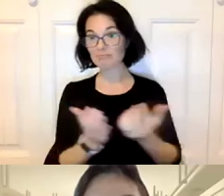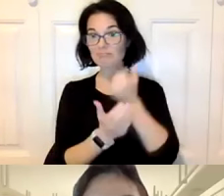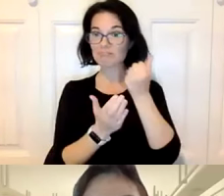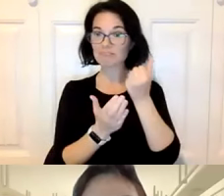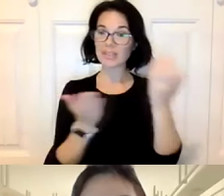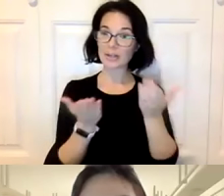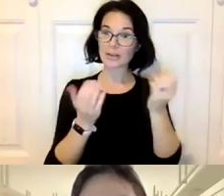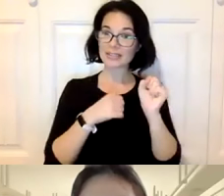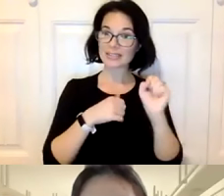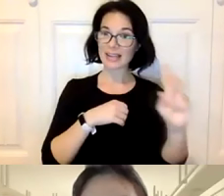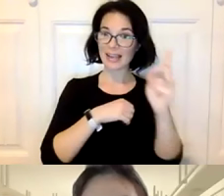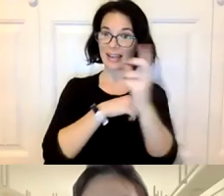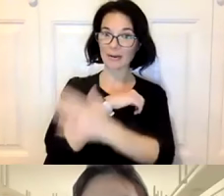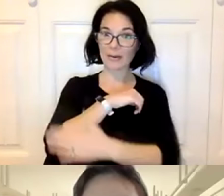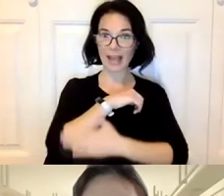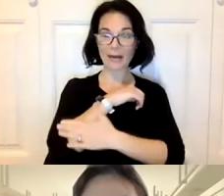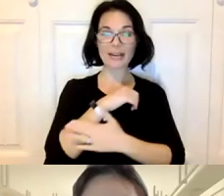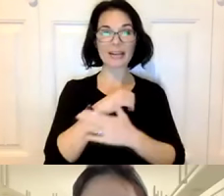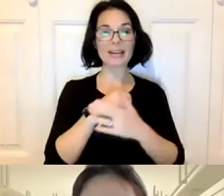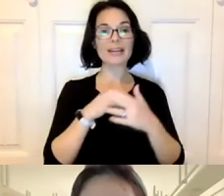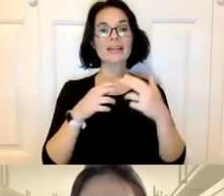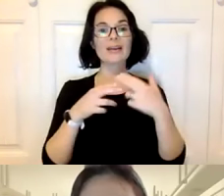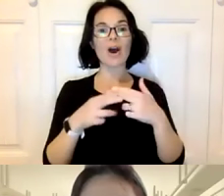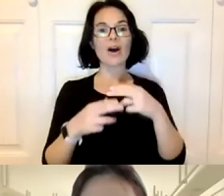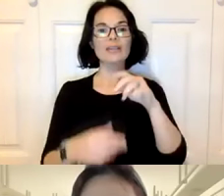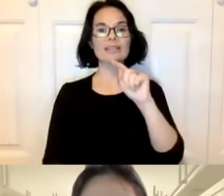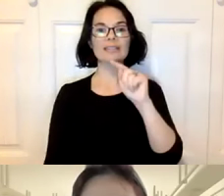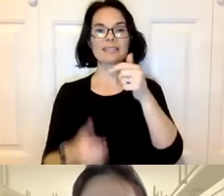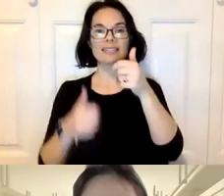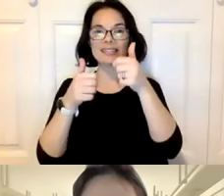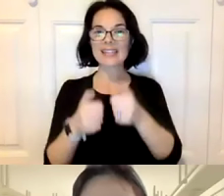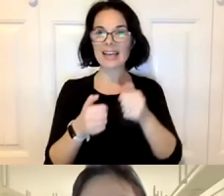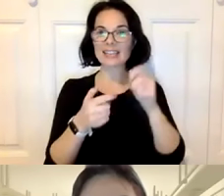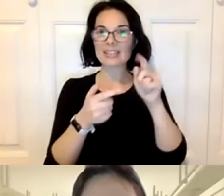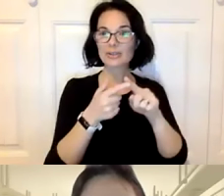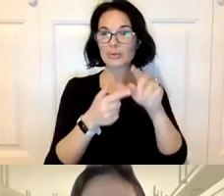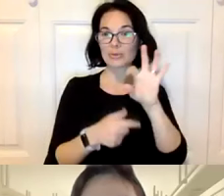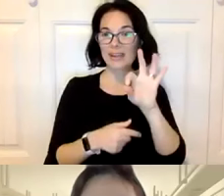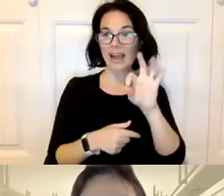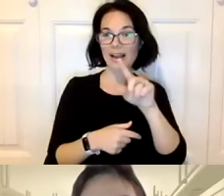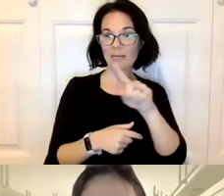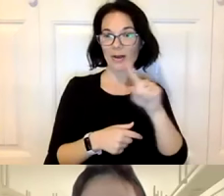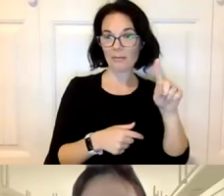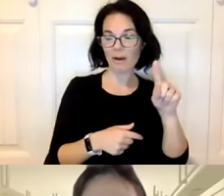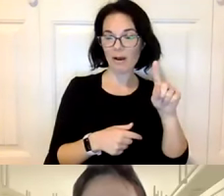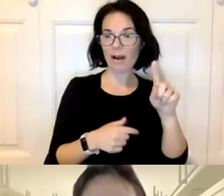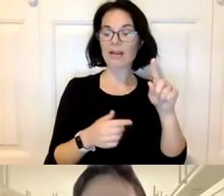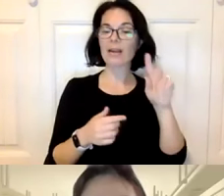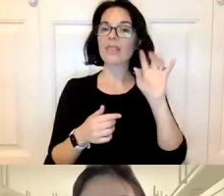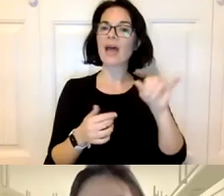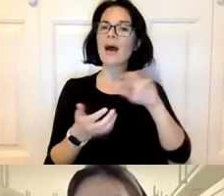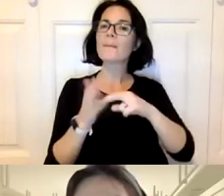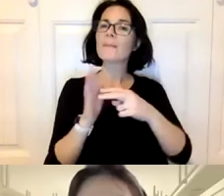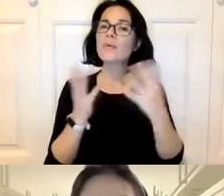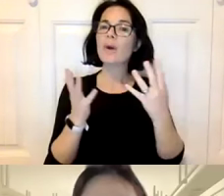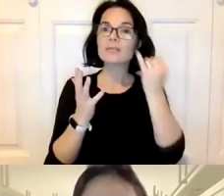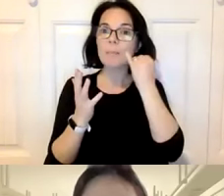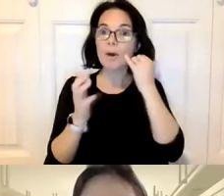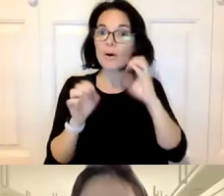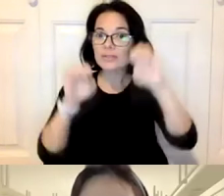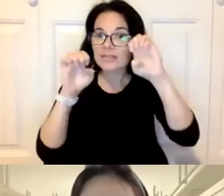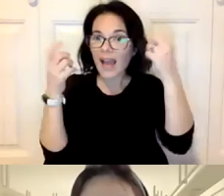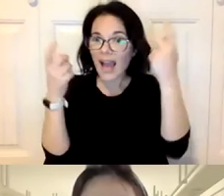This is the Text to 911. If you're having an emergency there is another way to do it